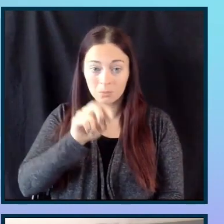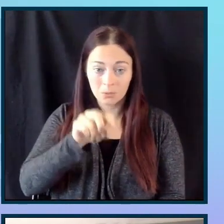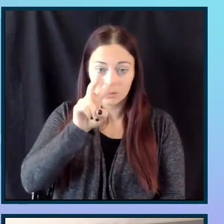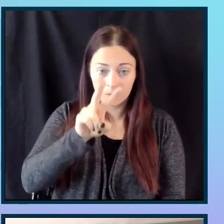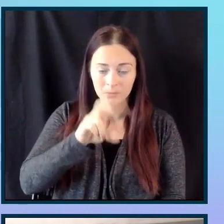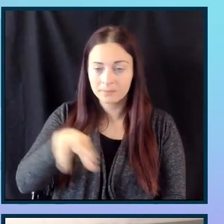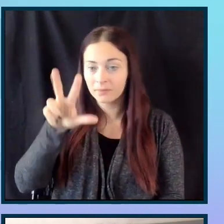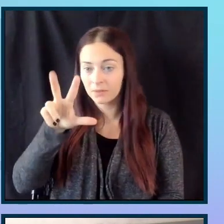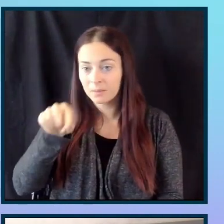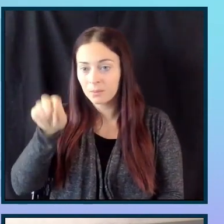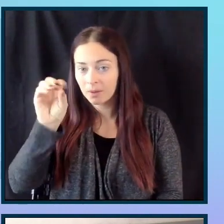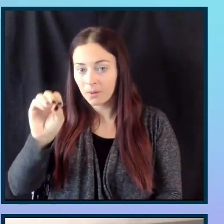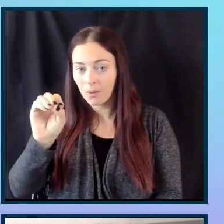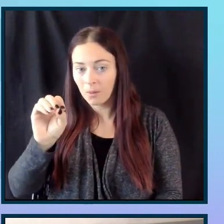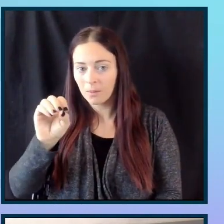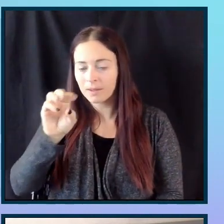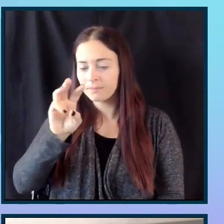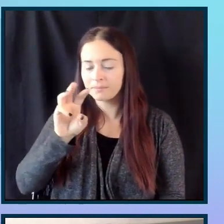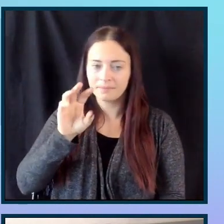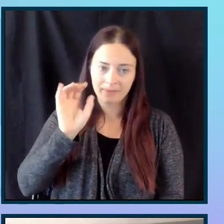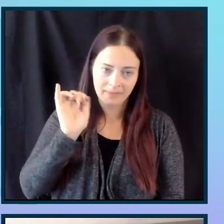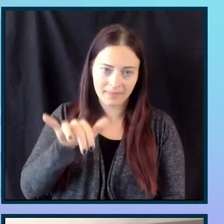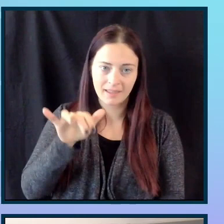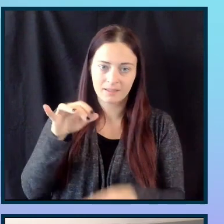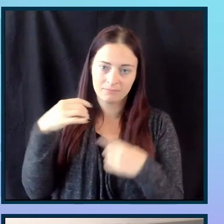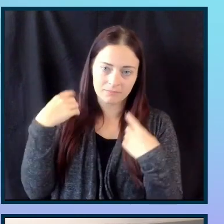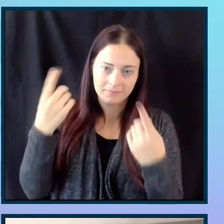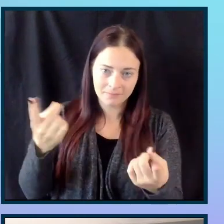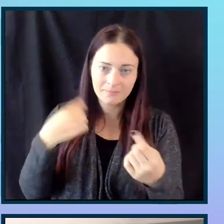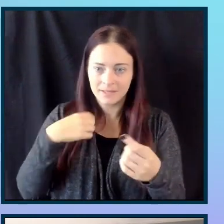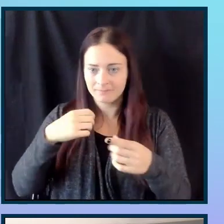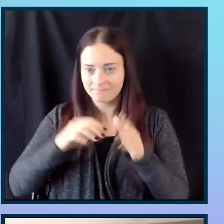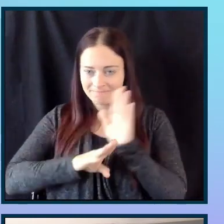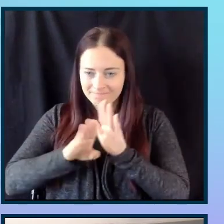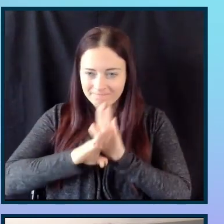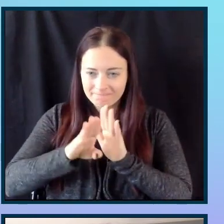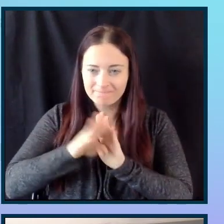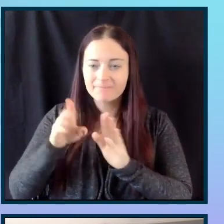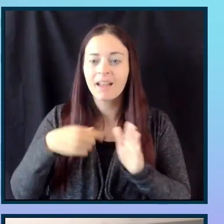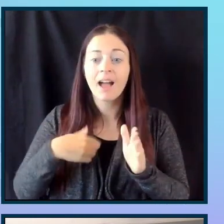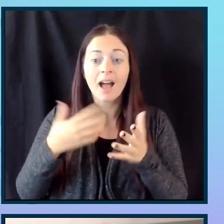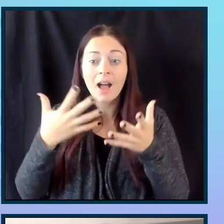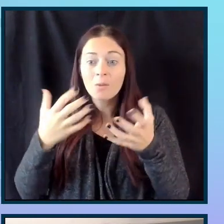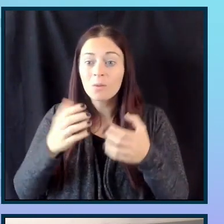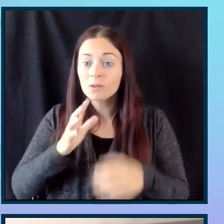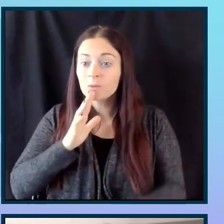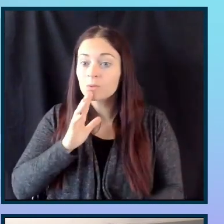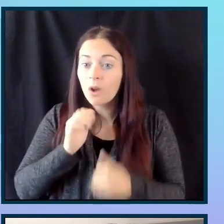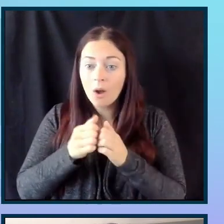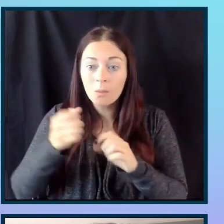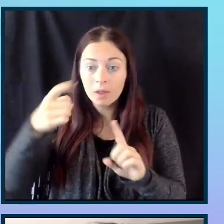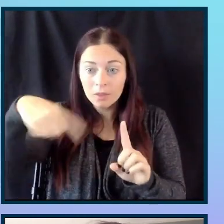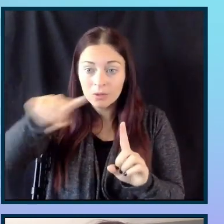that the WACG has been working on. And I would like to talk to you all about what's happening there.